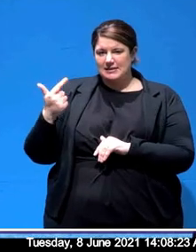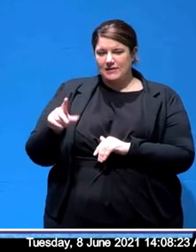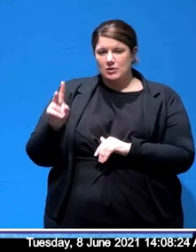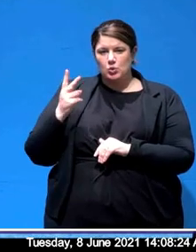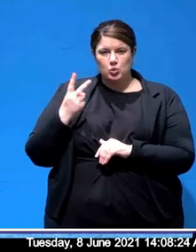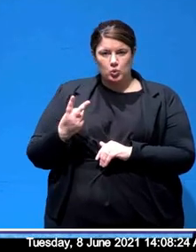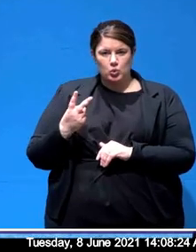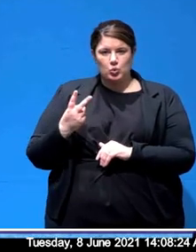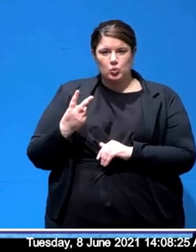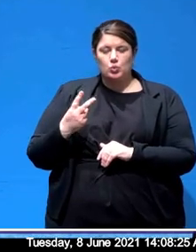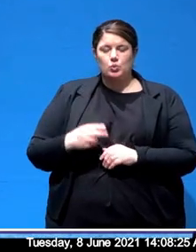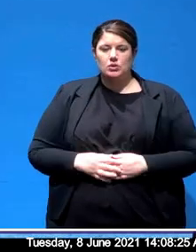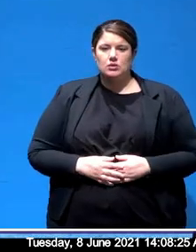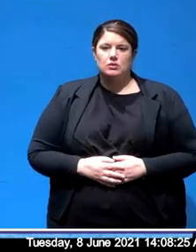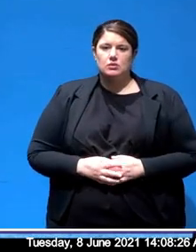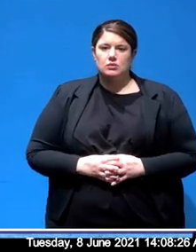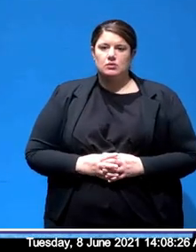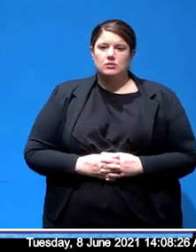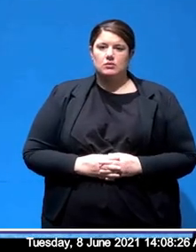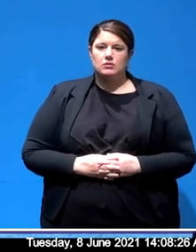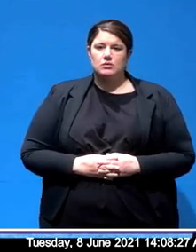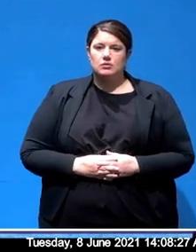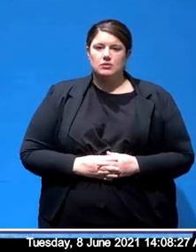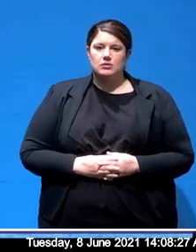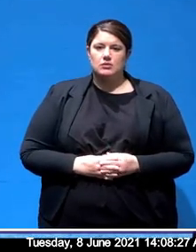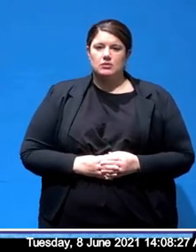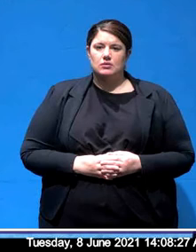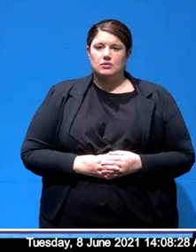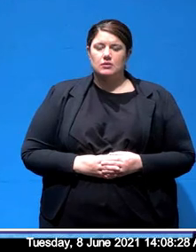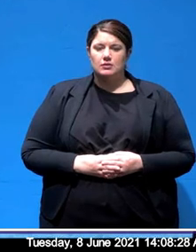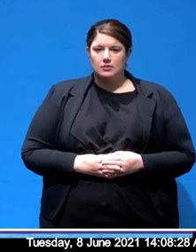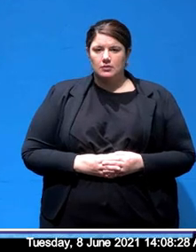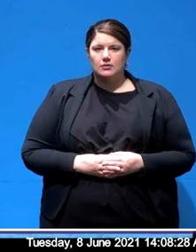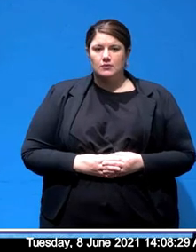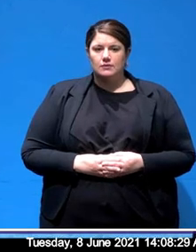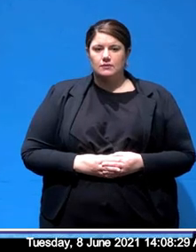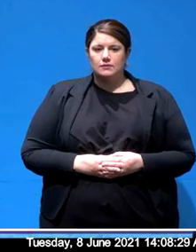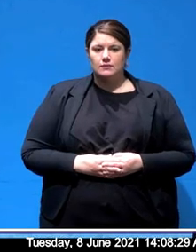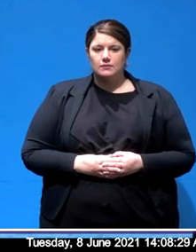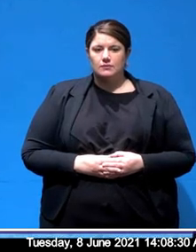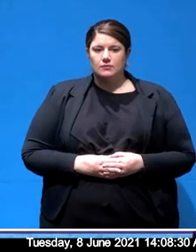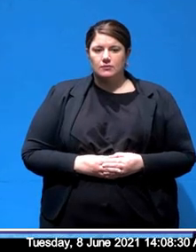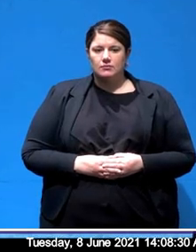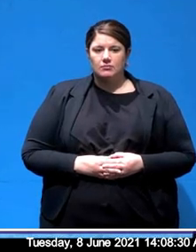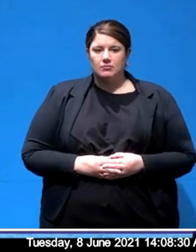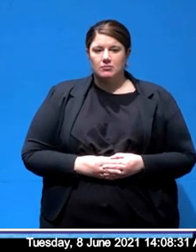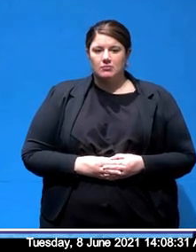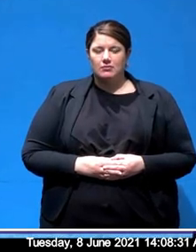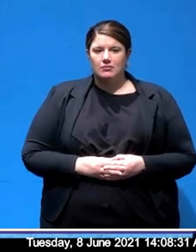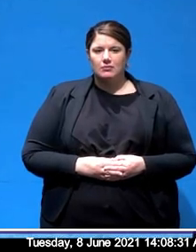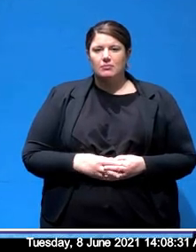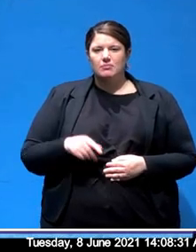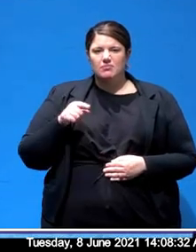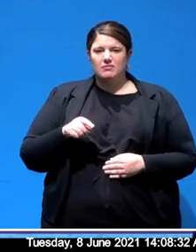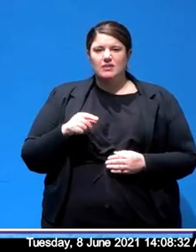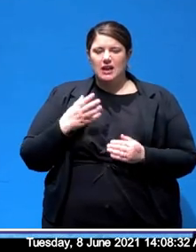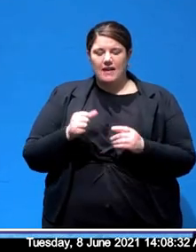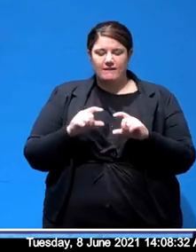SAG.0002.0007.2038, which again will have the N Street identifier.